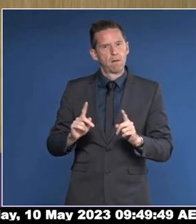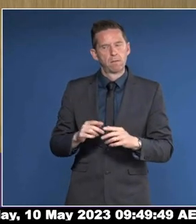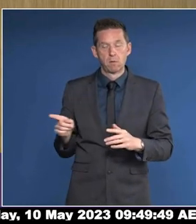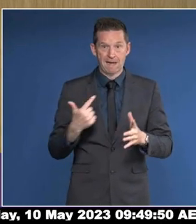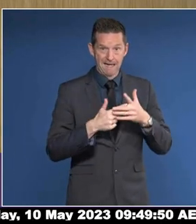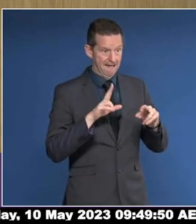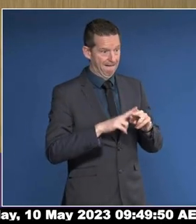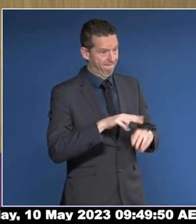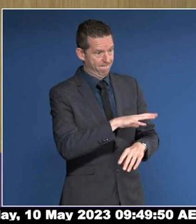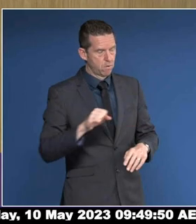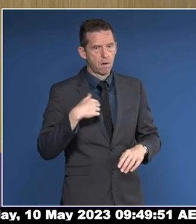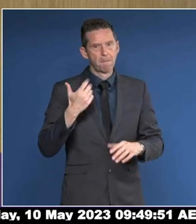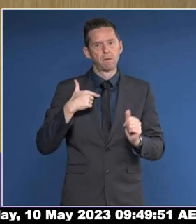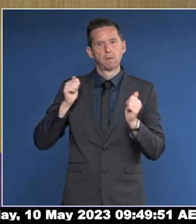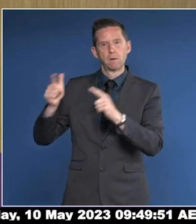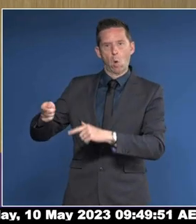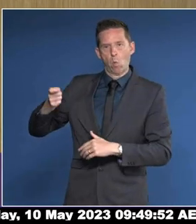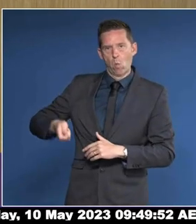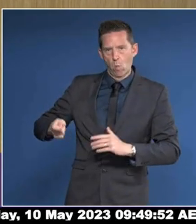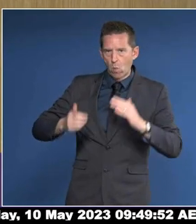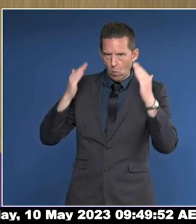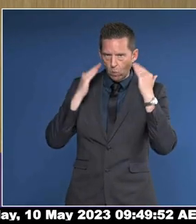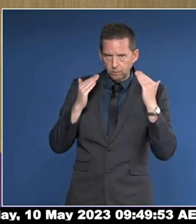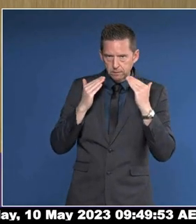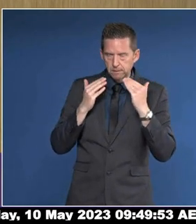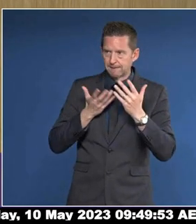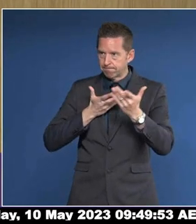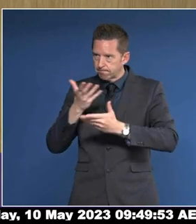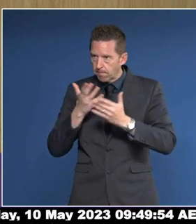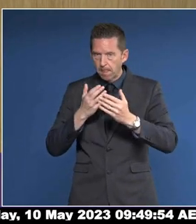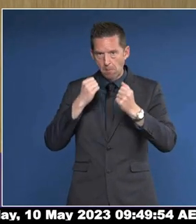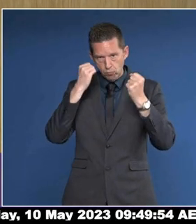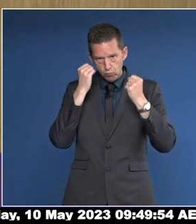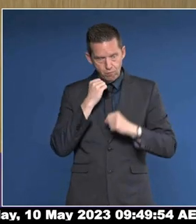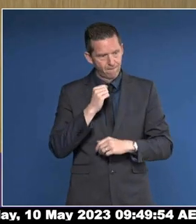magistrate and identified that they were children in need of protection.